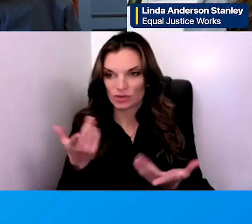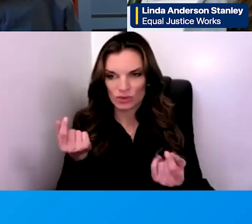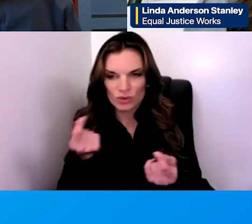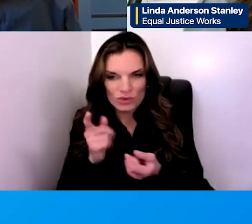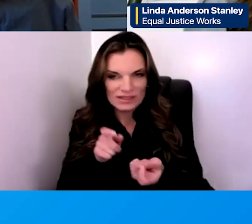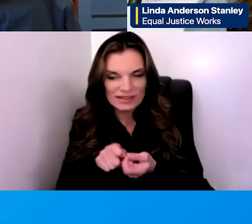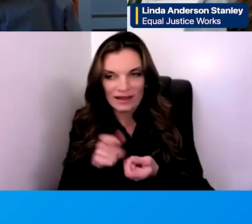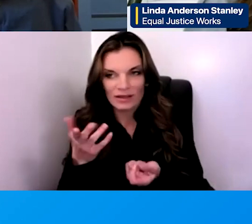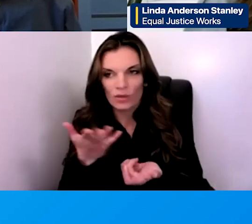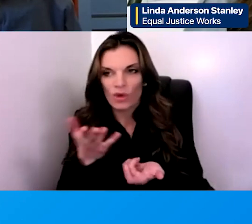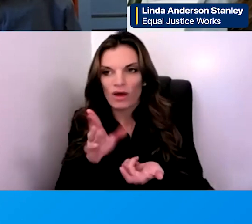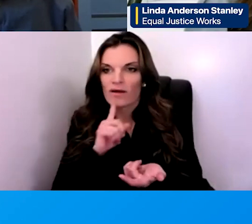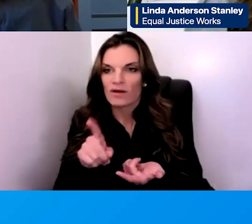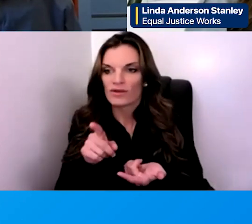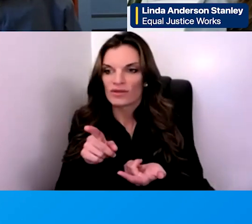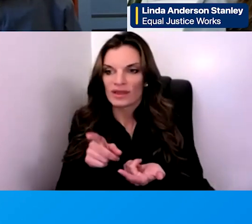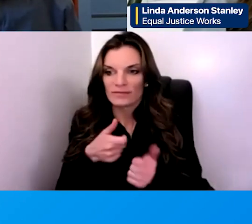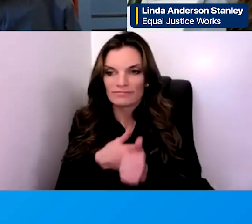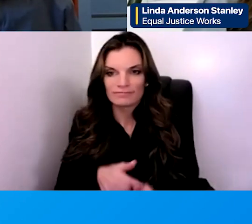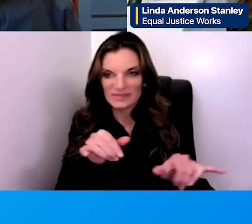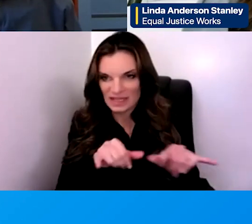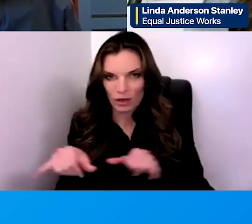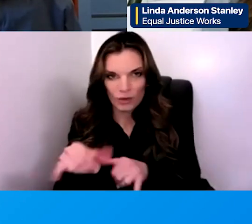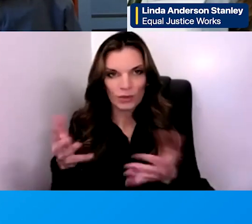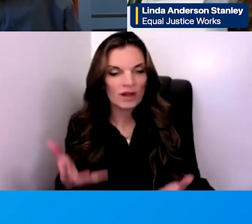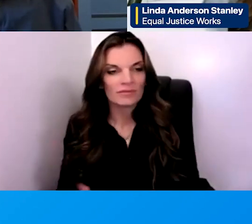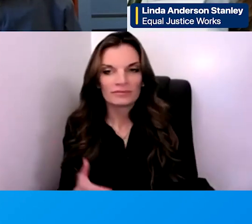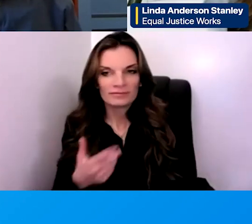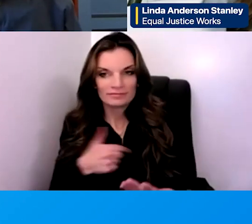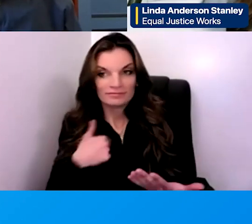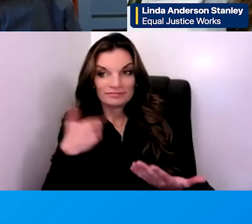What standard are they using? And we just don't know is the answer right now.